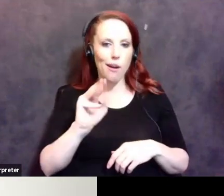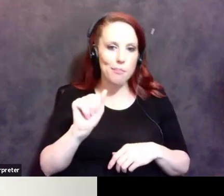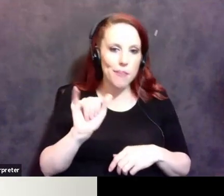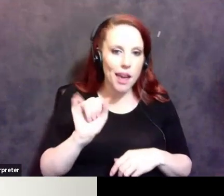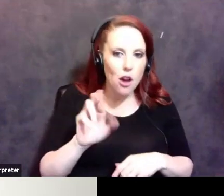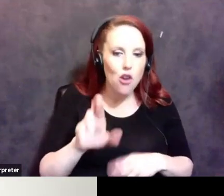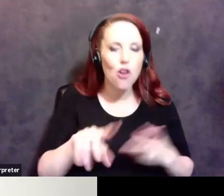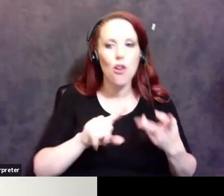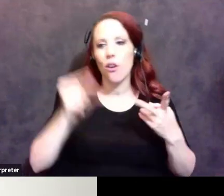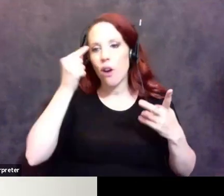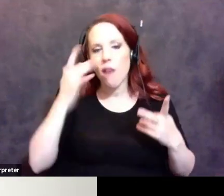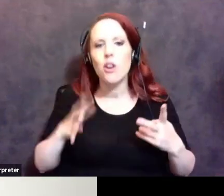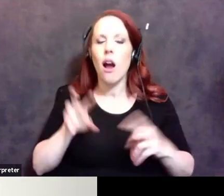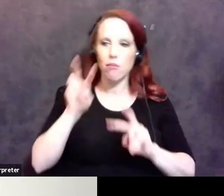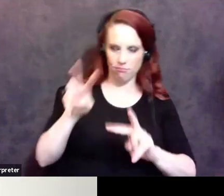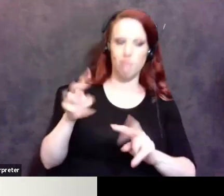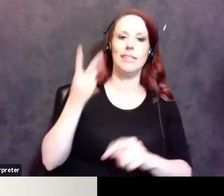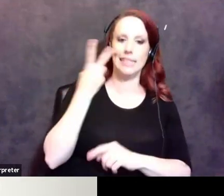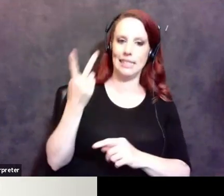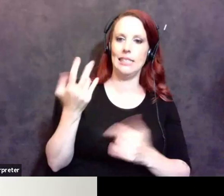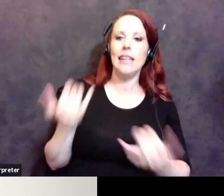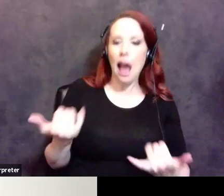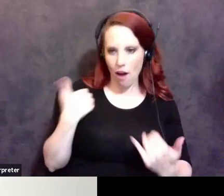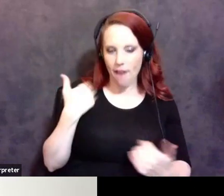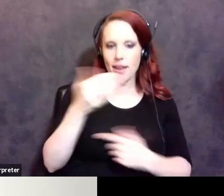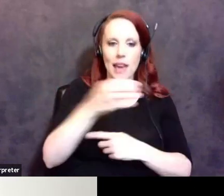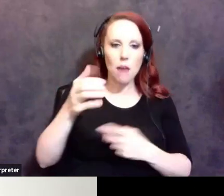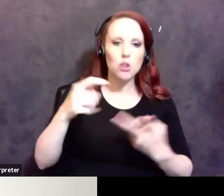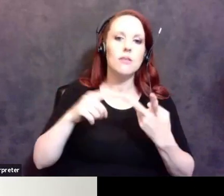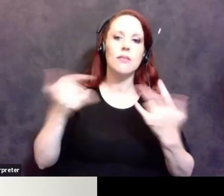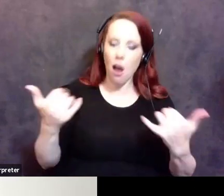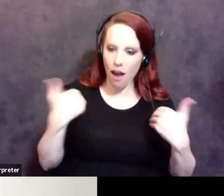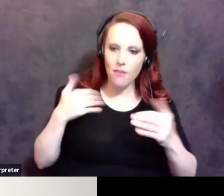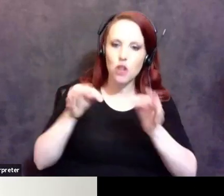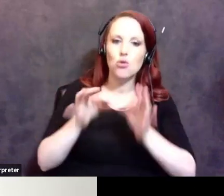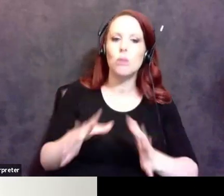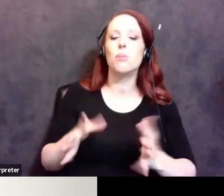their townhalls I notice they have captioning and interpreters but, yeah, I think there